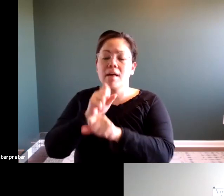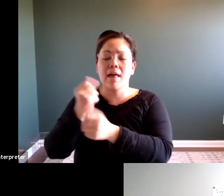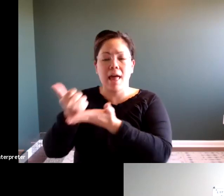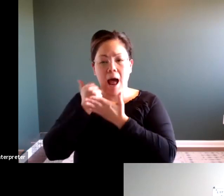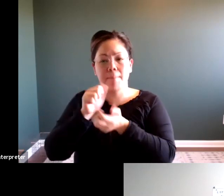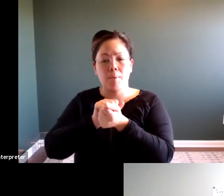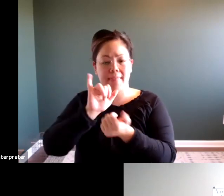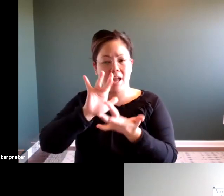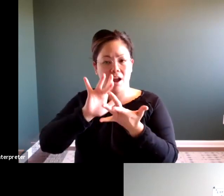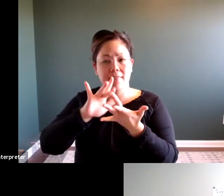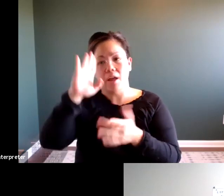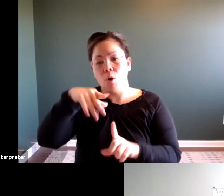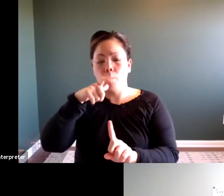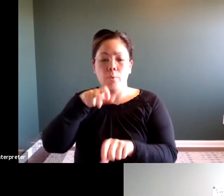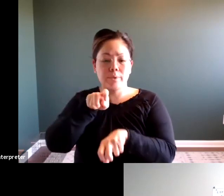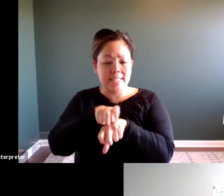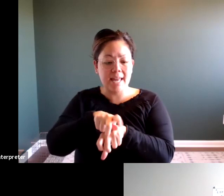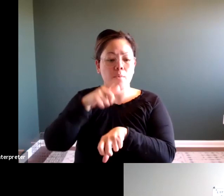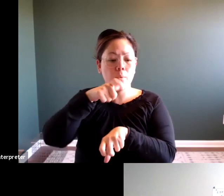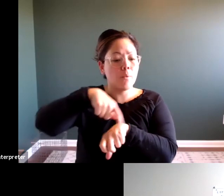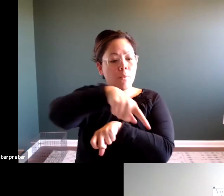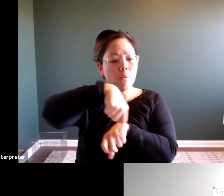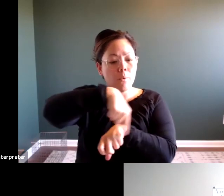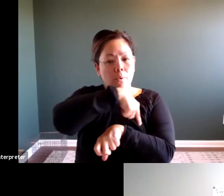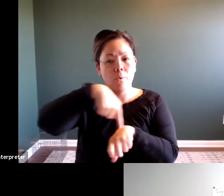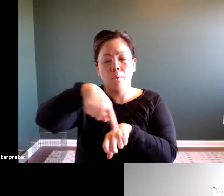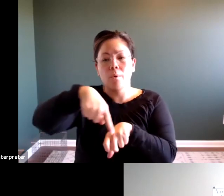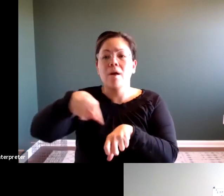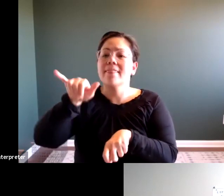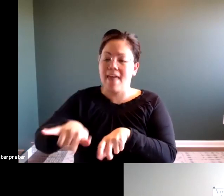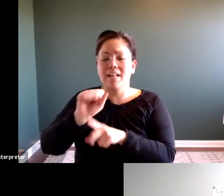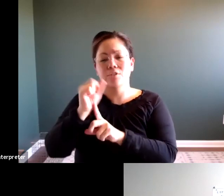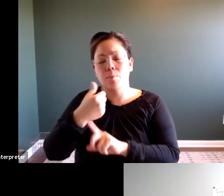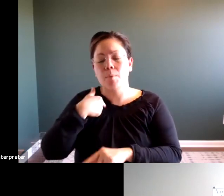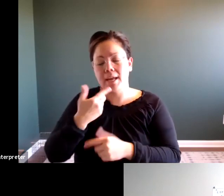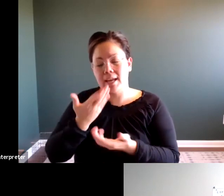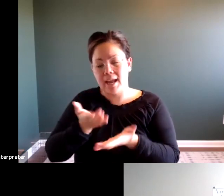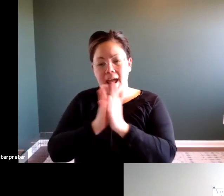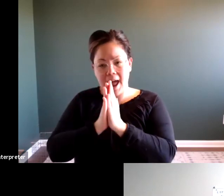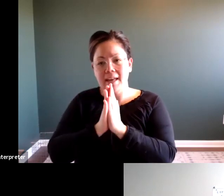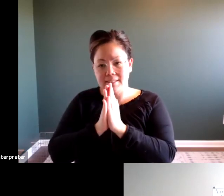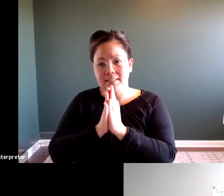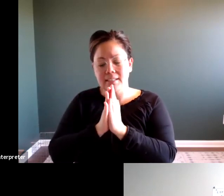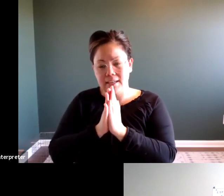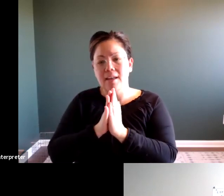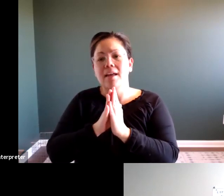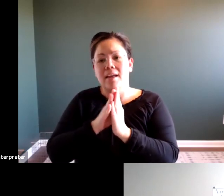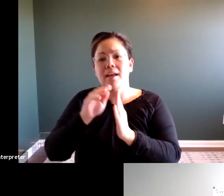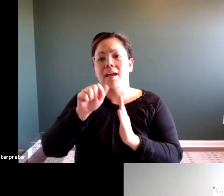They know who's been sitting around the kids. So that's a circumstance where we do kind of you know, ask another entity that's not the positive person